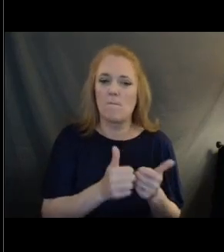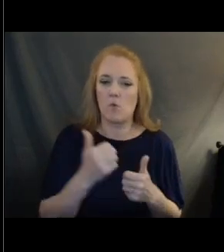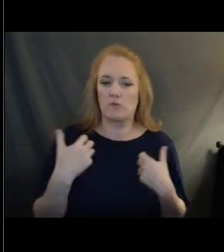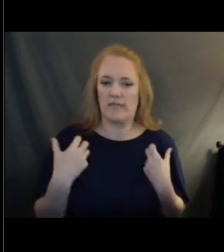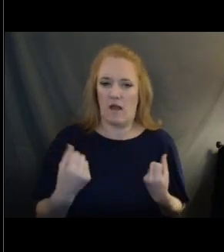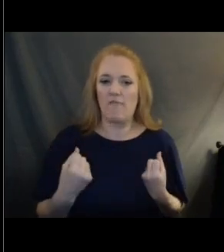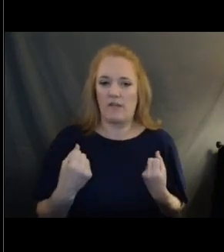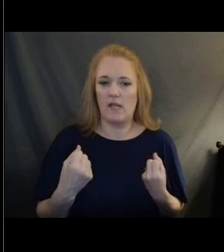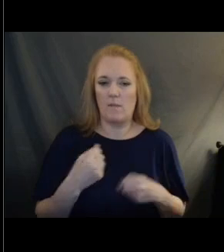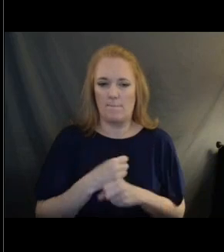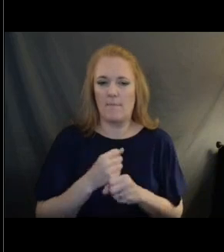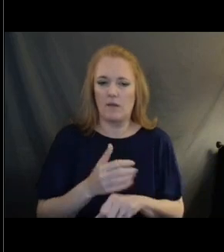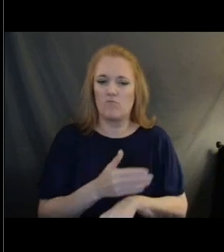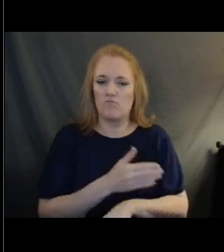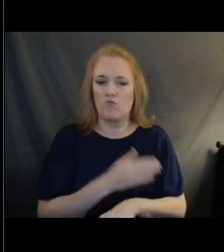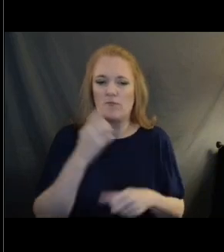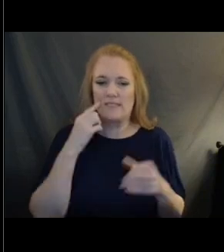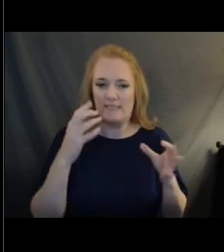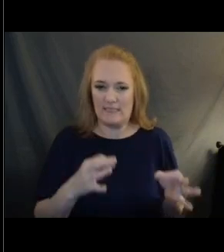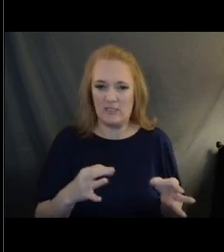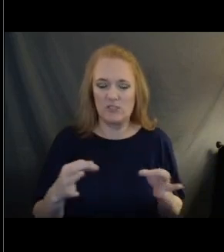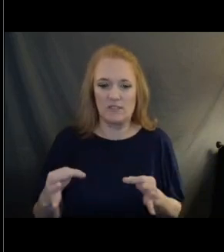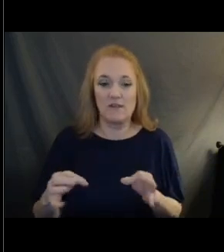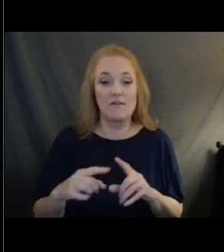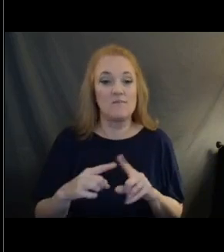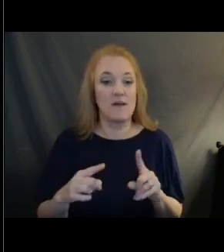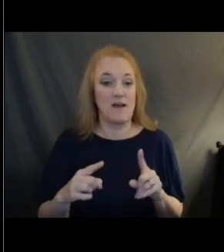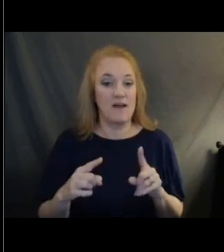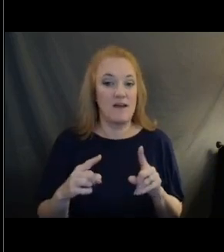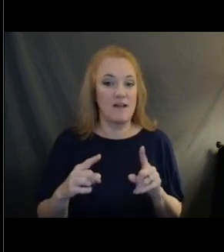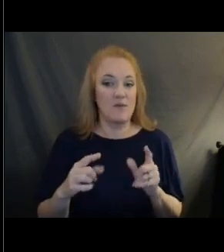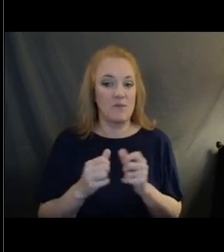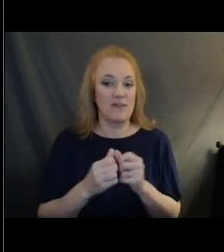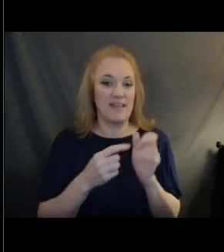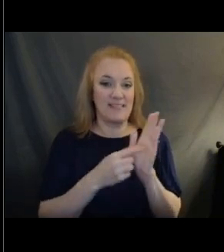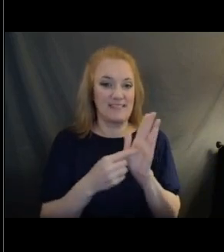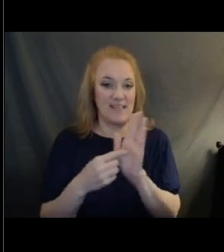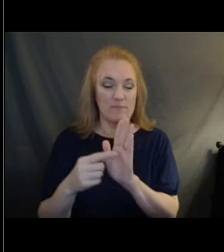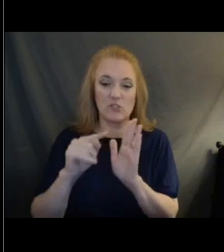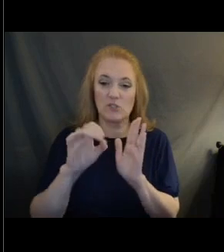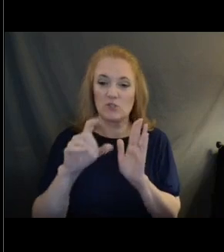decisions, but hopefully with the examples of the tools from the Climate Prediction Center,